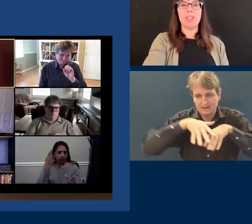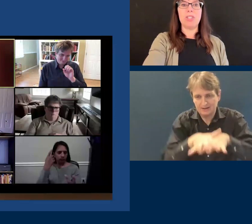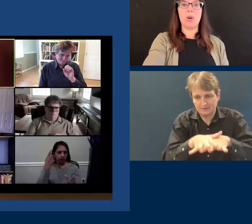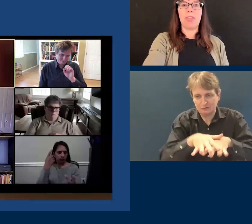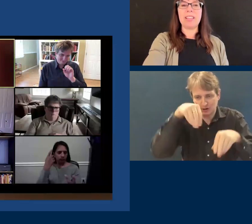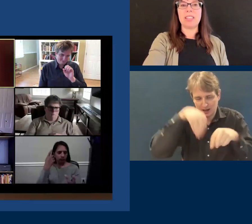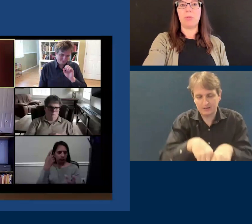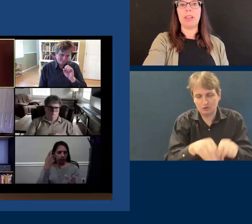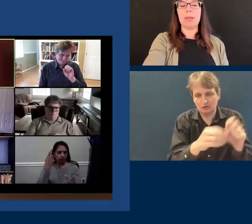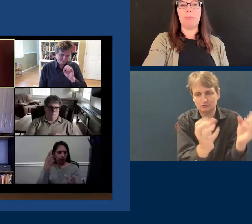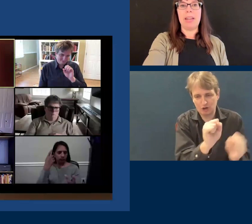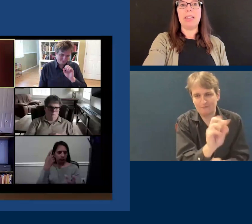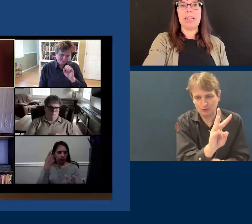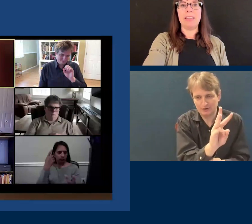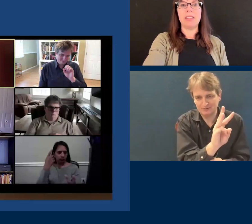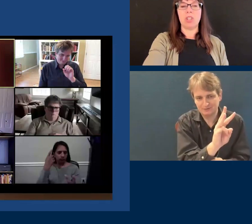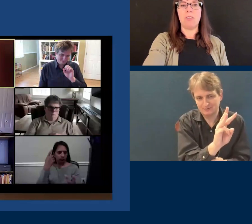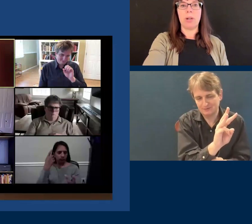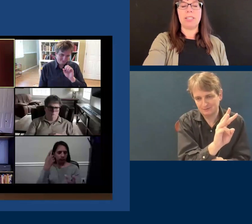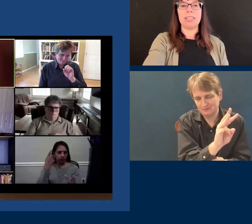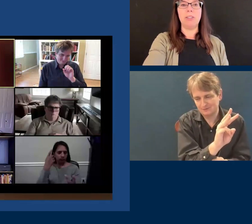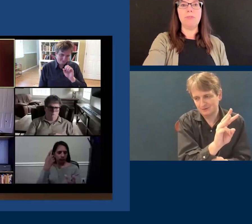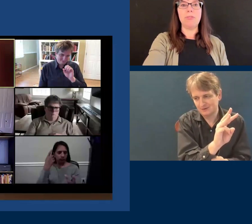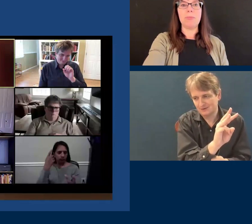Things that are really embedded in the software itself.